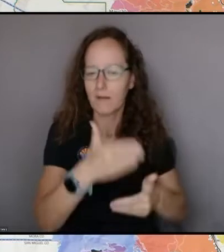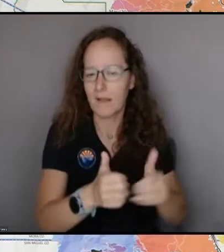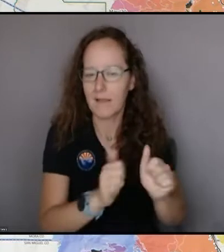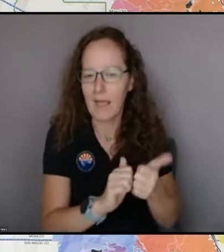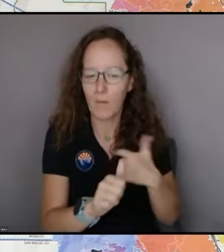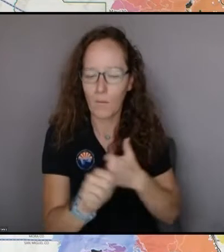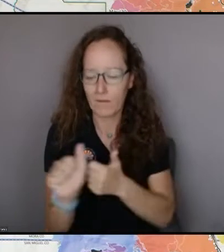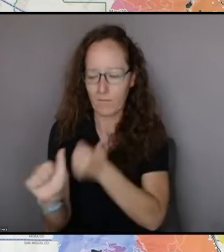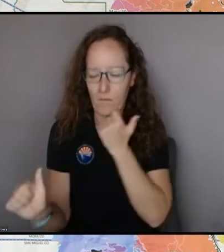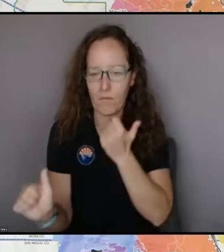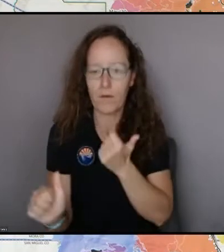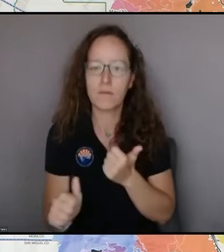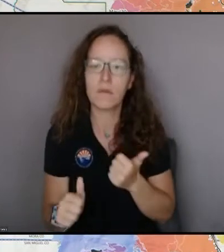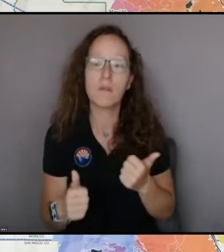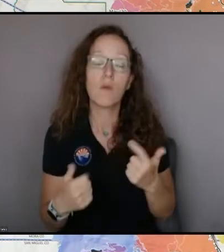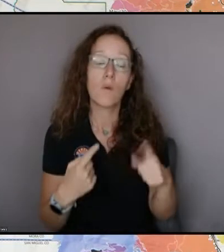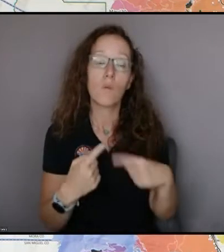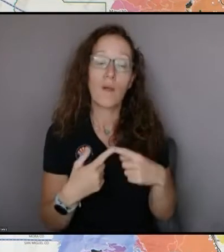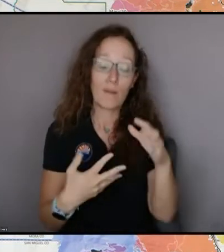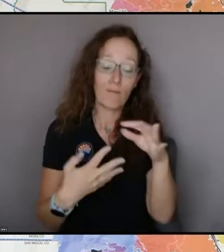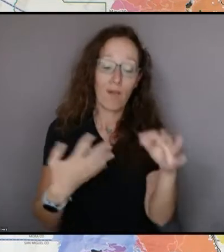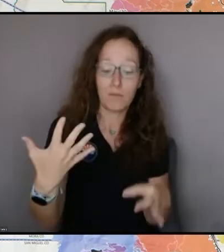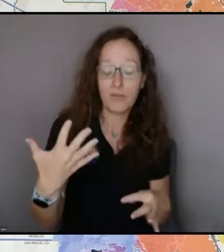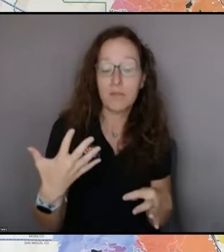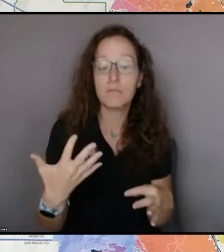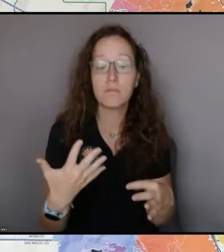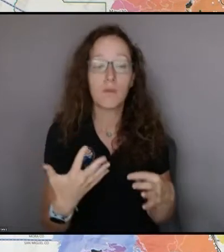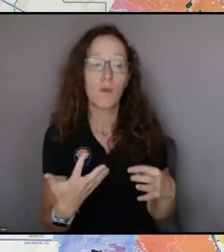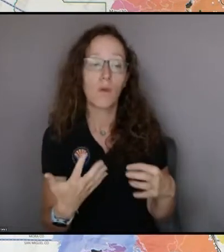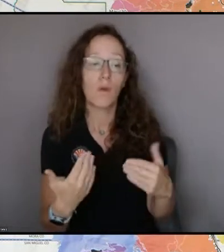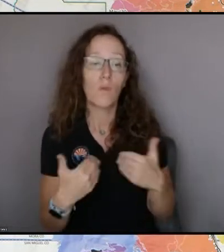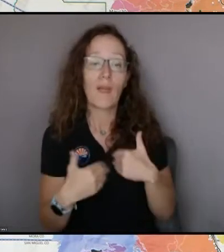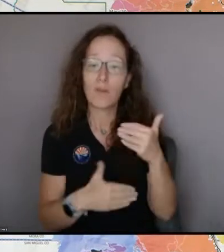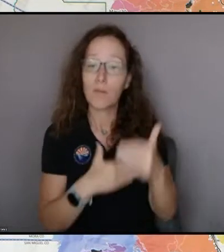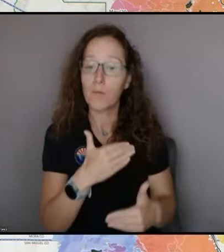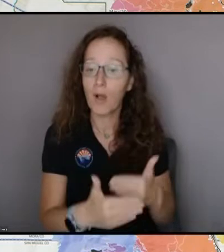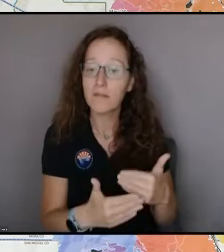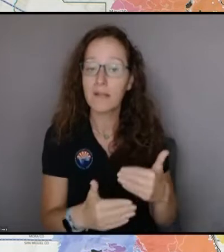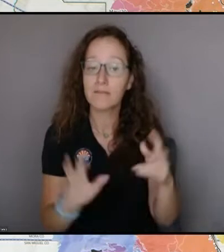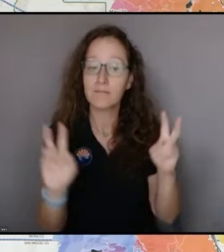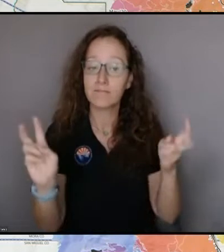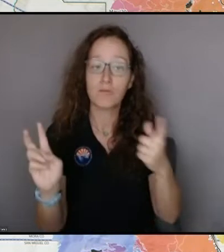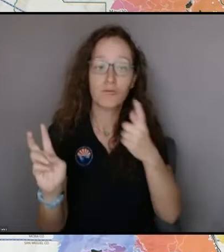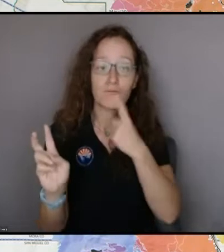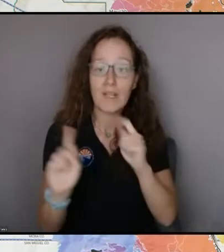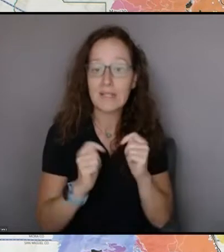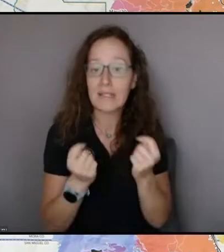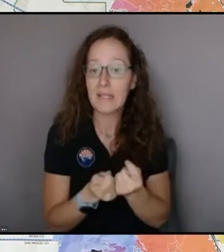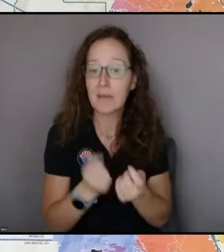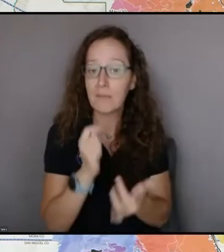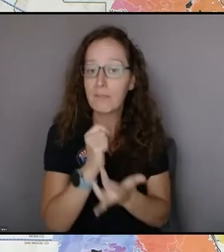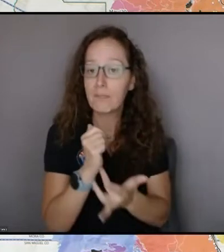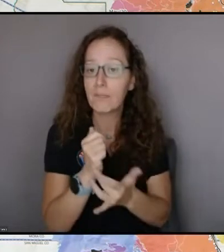process called, 'Yes, and.' And this is a red teaming tool that, it sounds funny, but instead of somebody presenting an